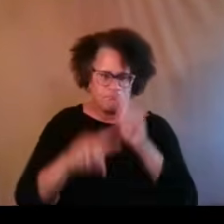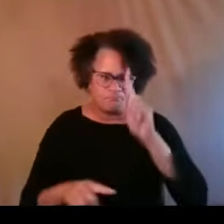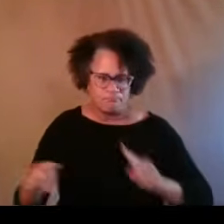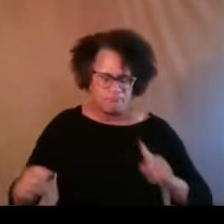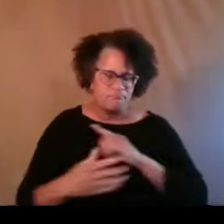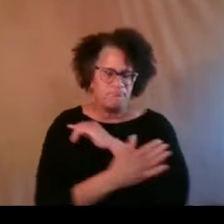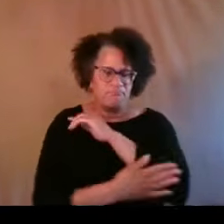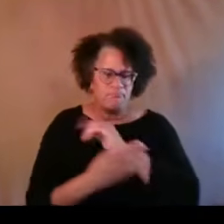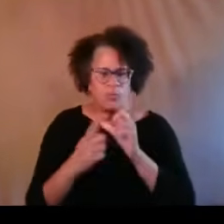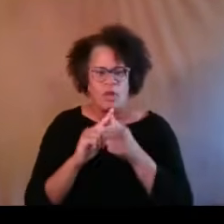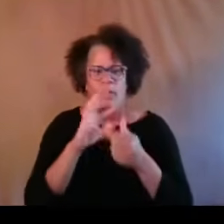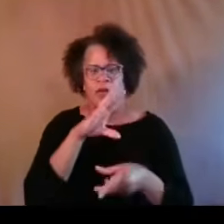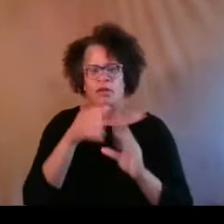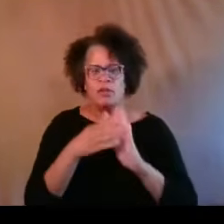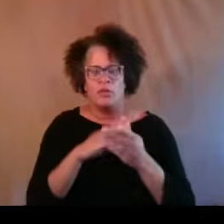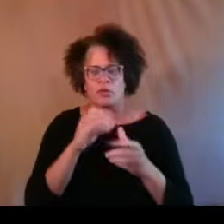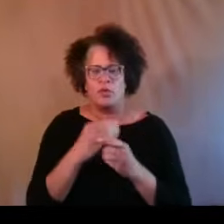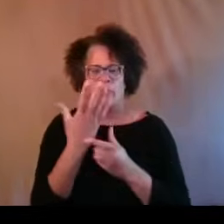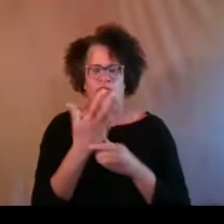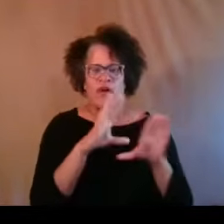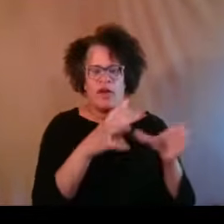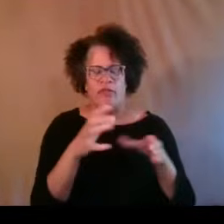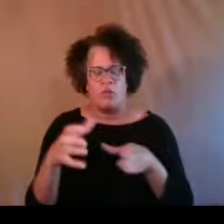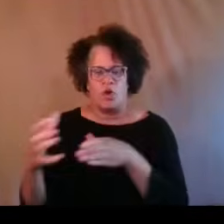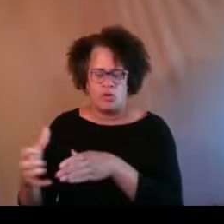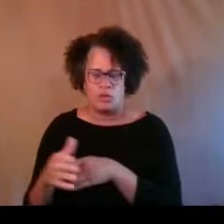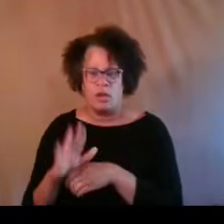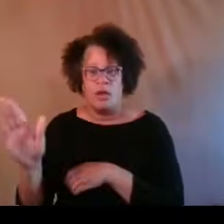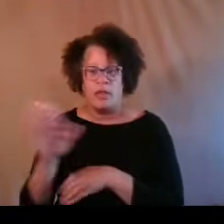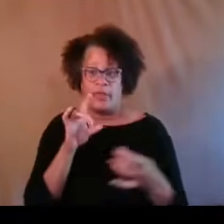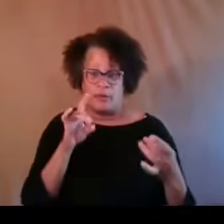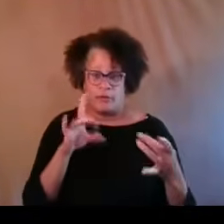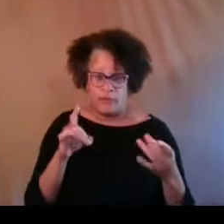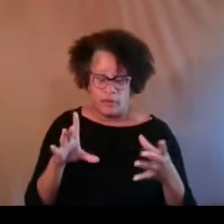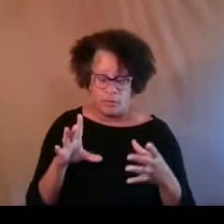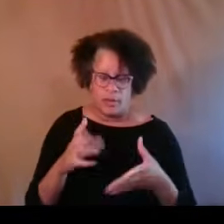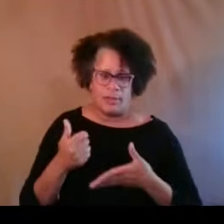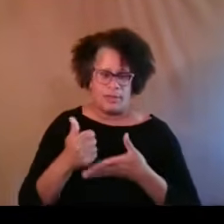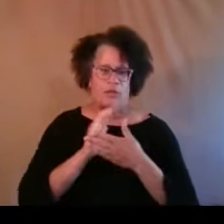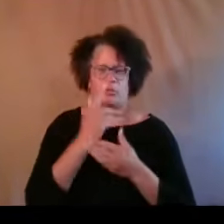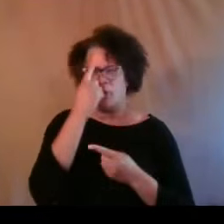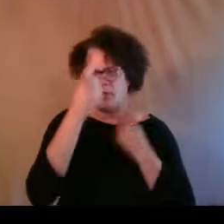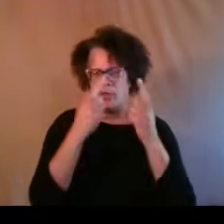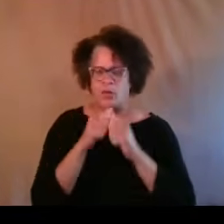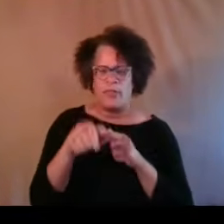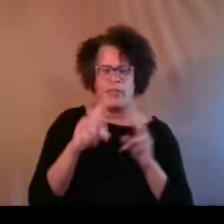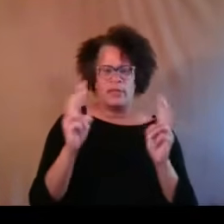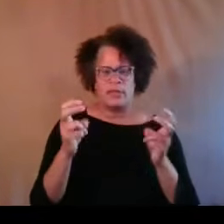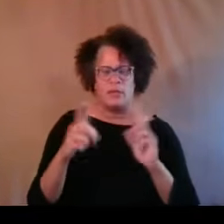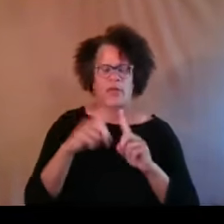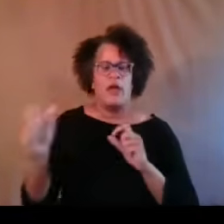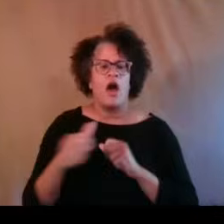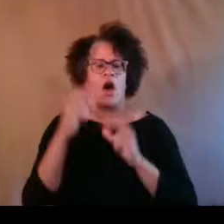throughout the five boroughs. Their input has shaped and inspired our thinking around this topic and many others on air,